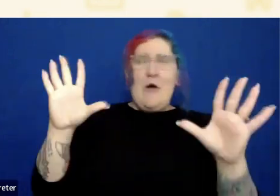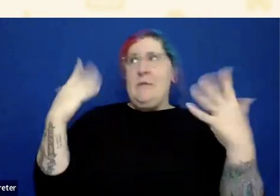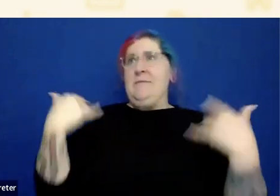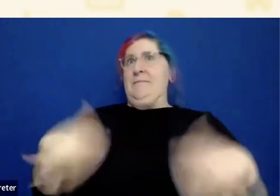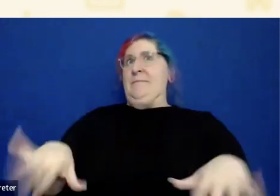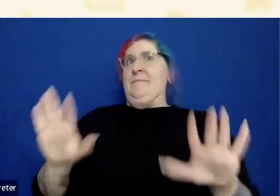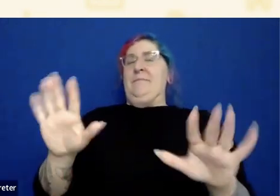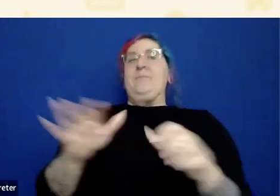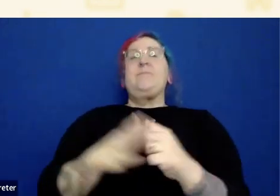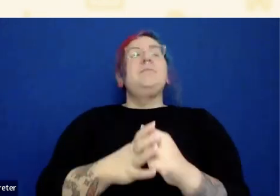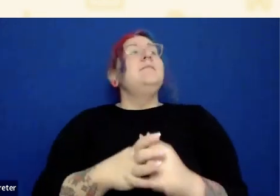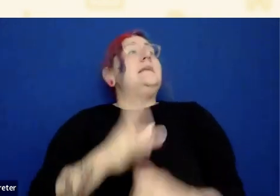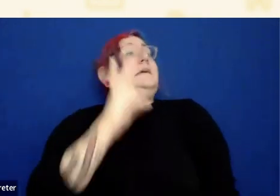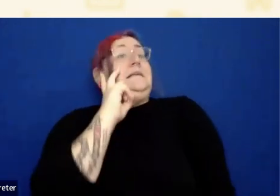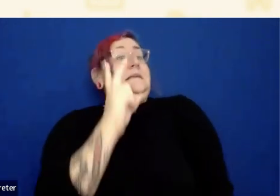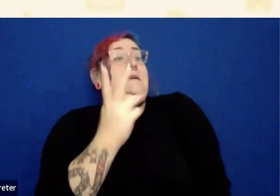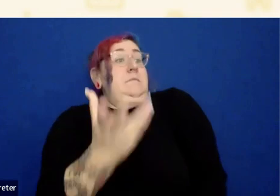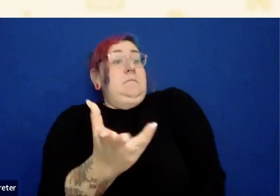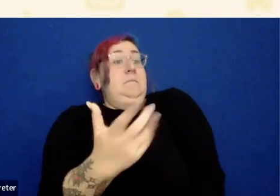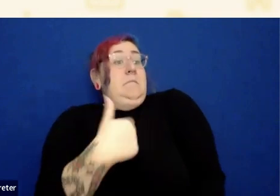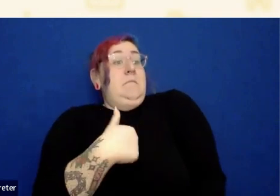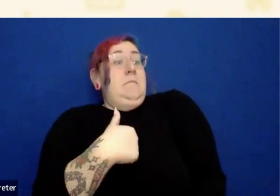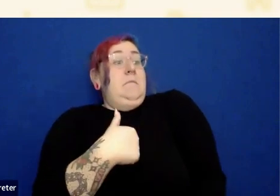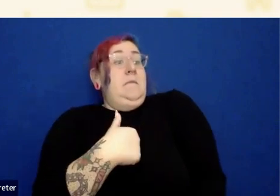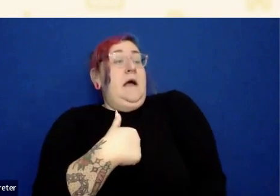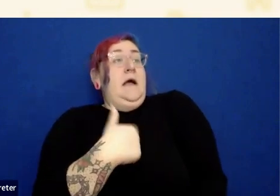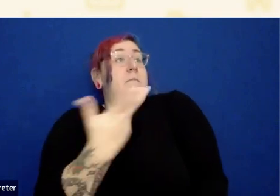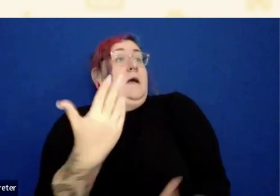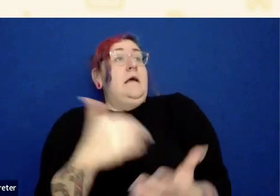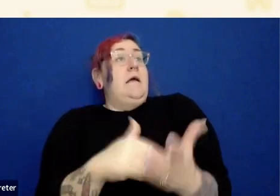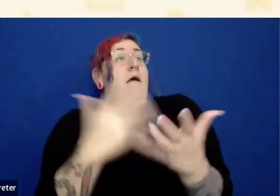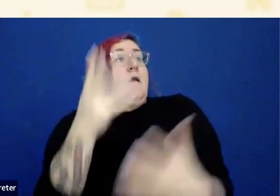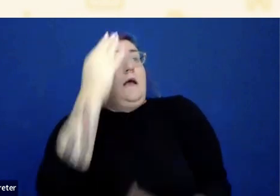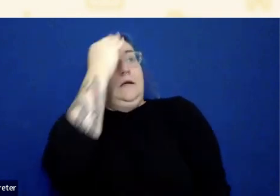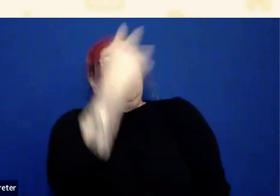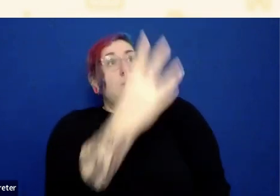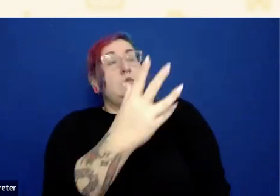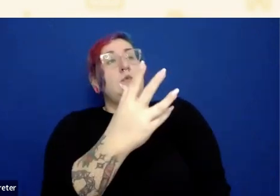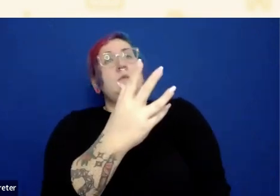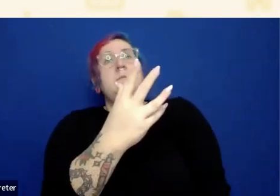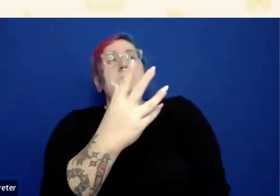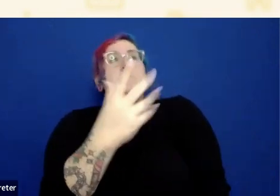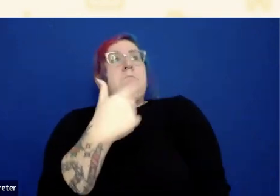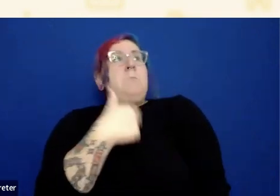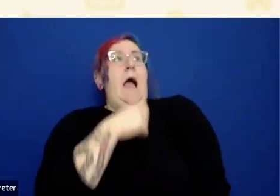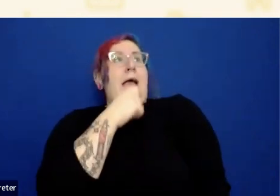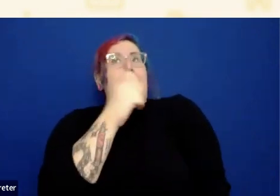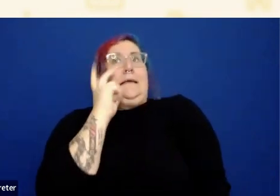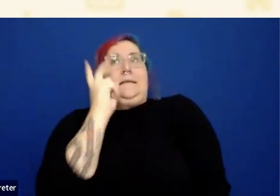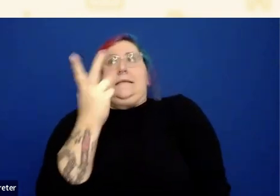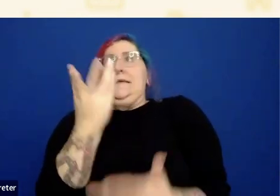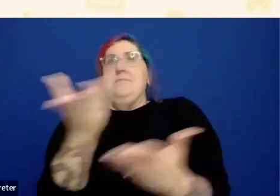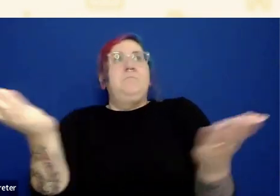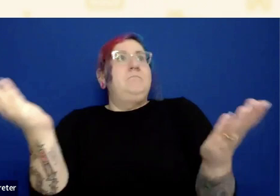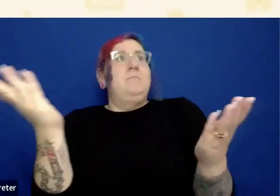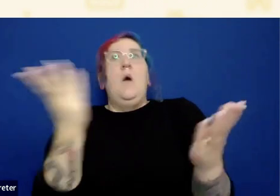Again, like you said, it would have been lost on me. But to that point, I think the one thing